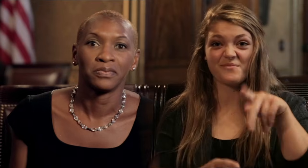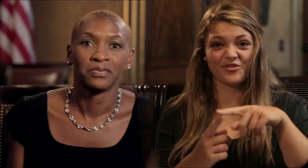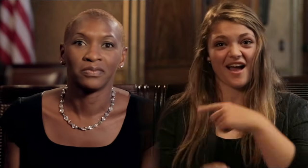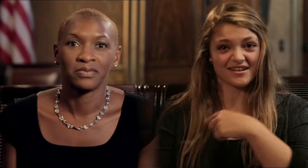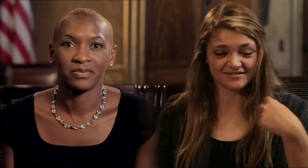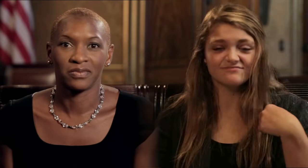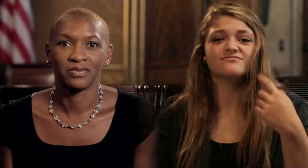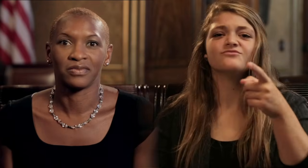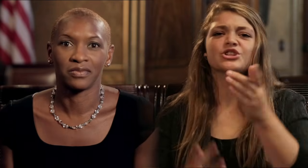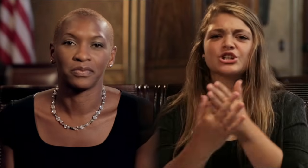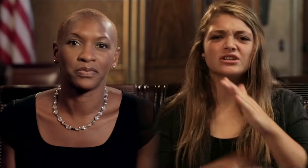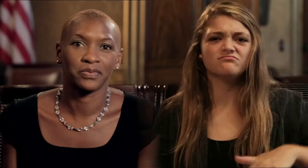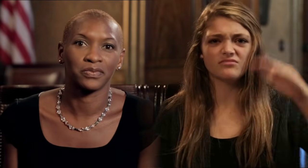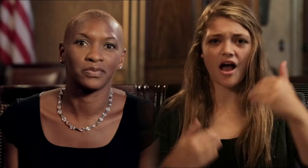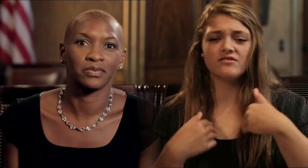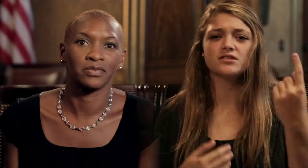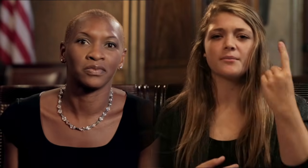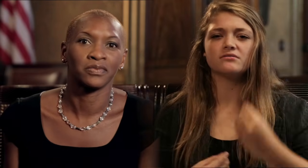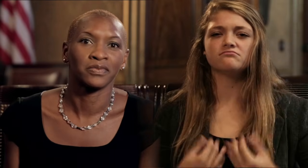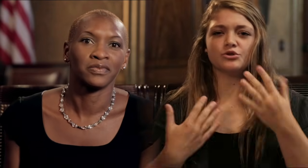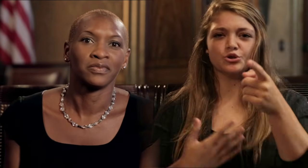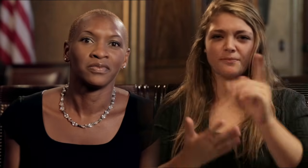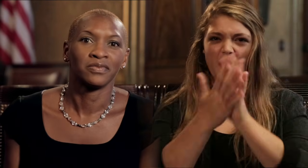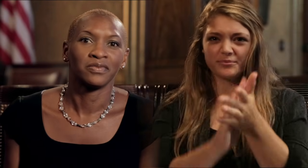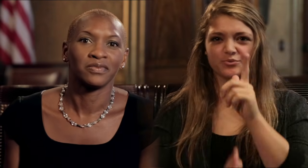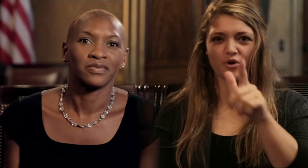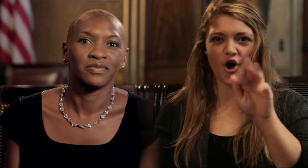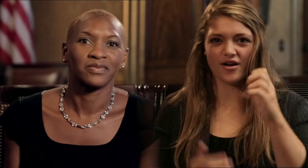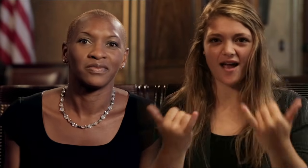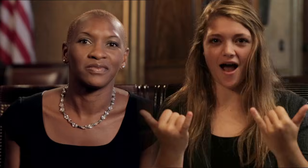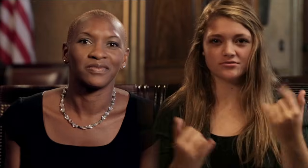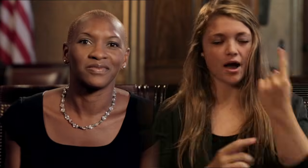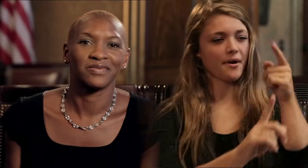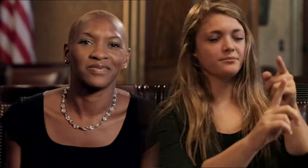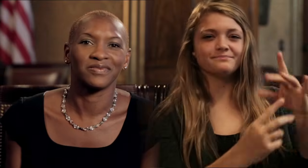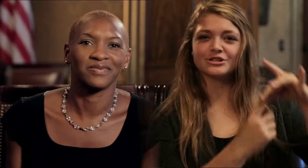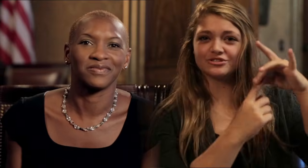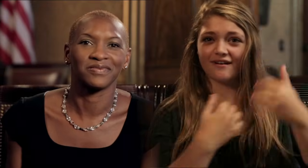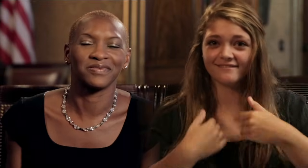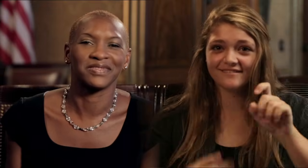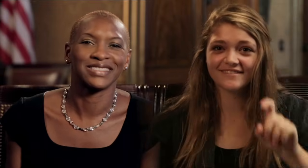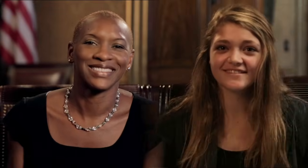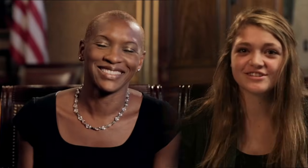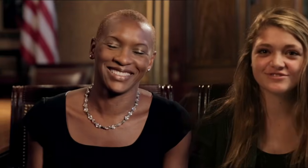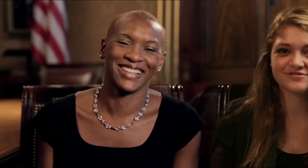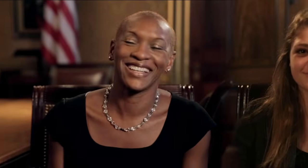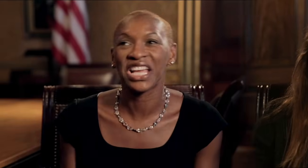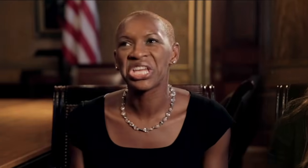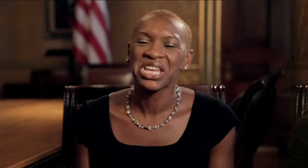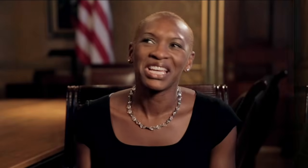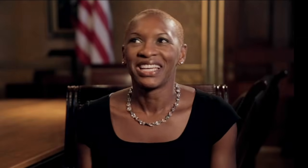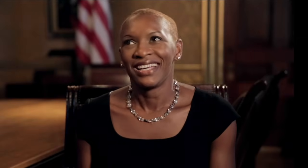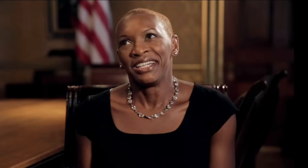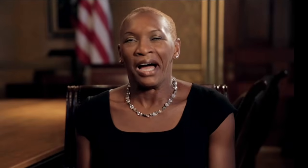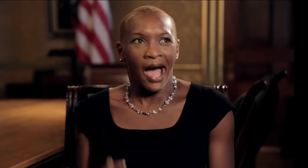It's up to us. Through your childhood, was there someone who inspired you to become who you are, someone special?